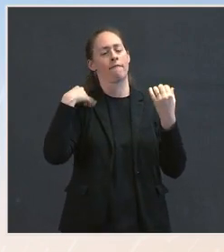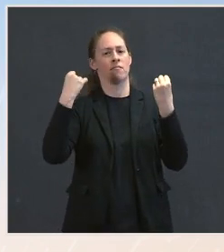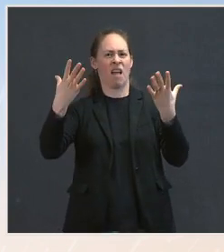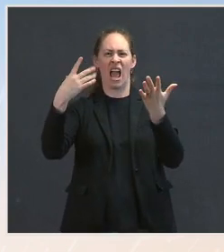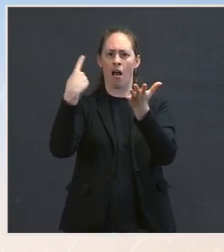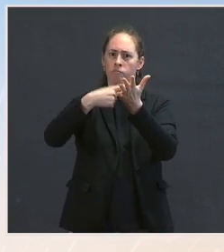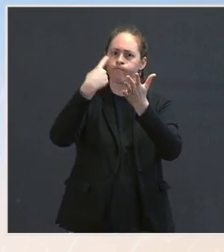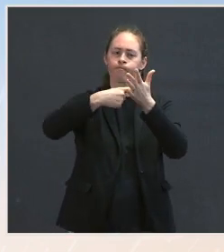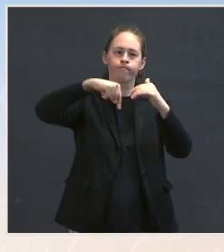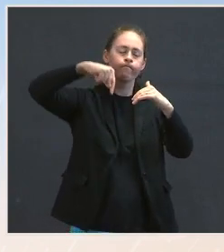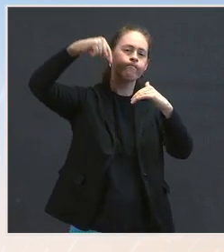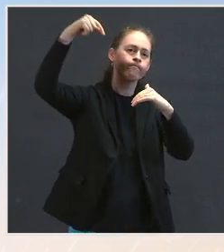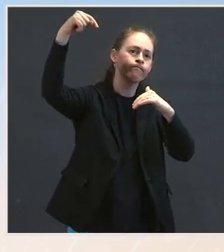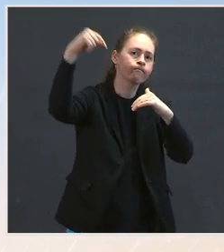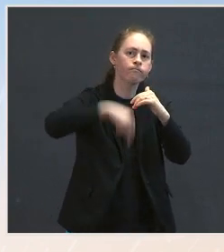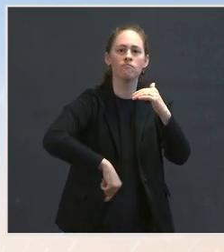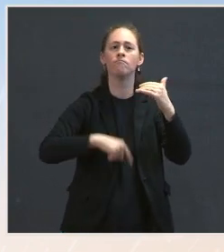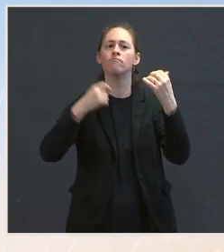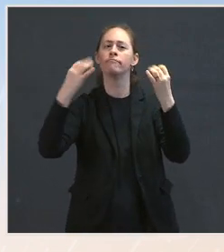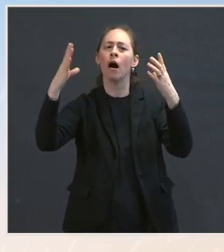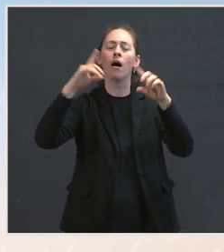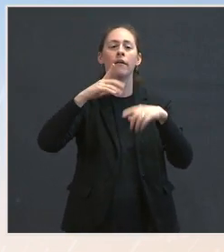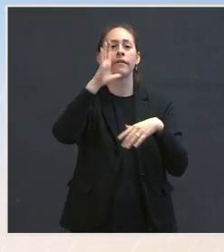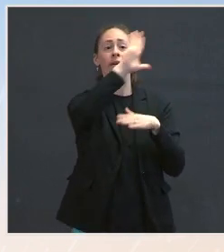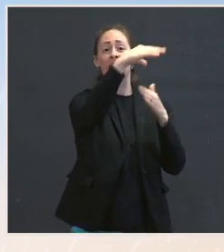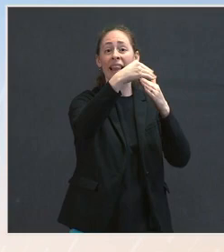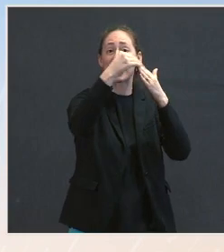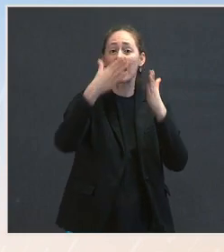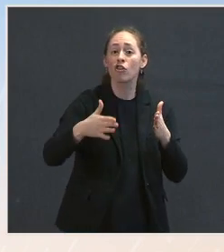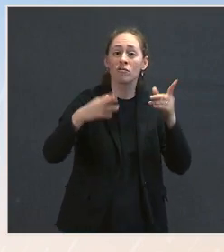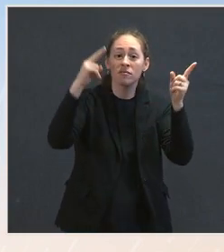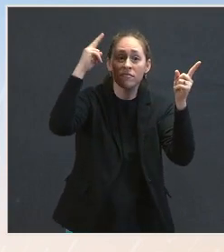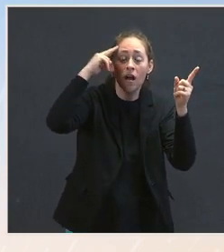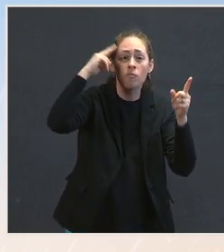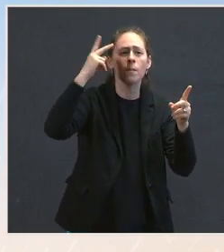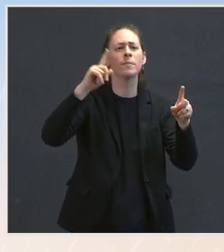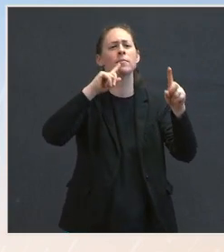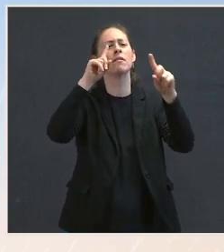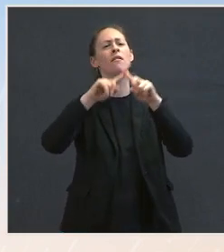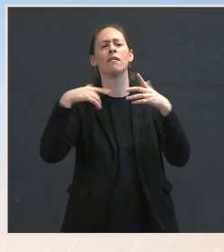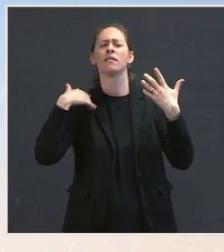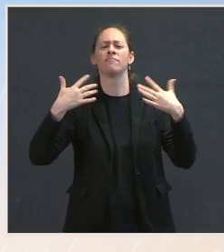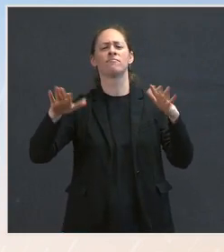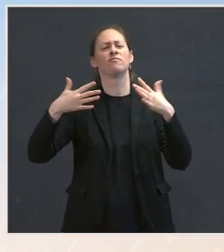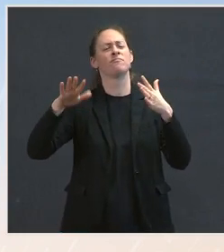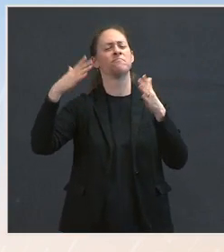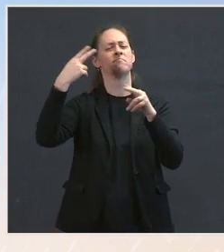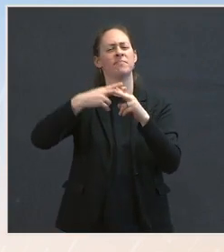and with the leaders of Saudi Arabia. And as I noted -- previously noted -- the Crown Prince has been engaged